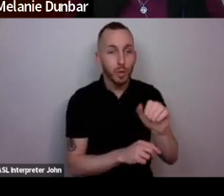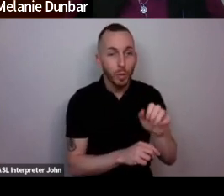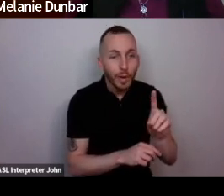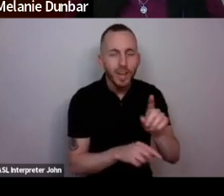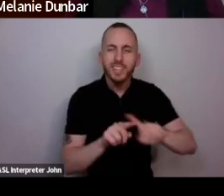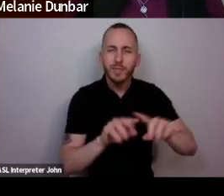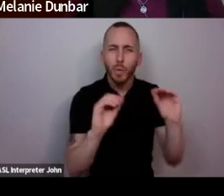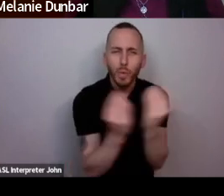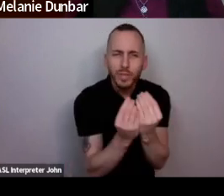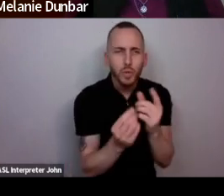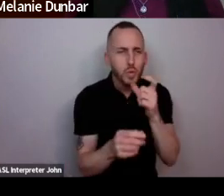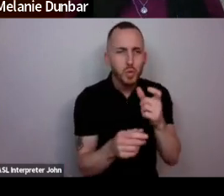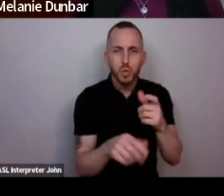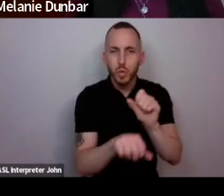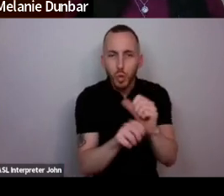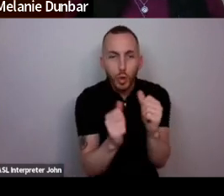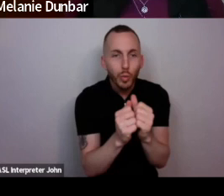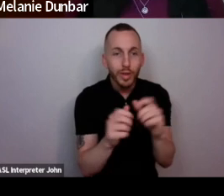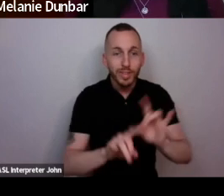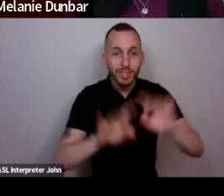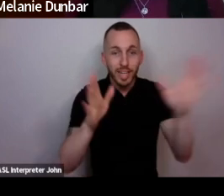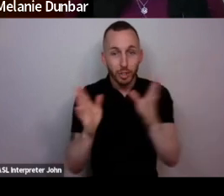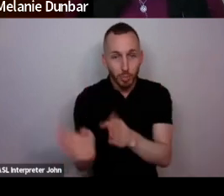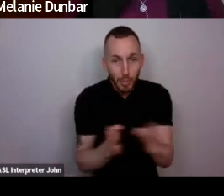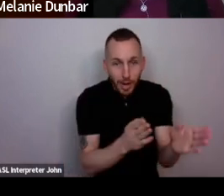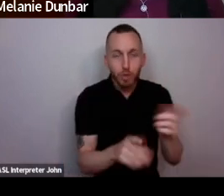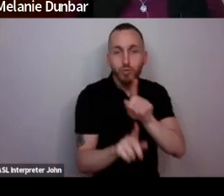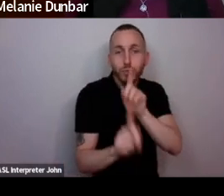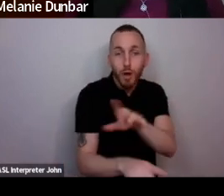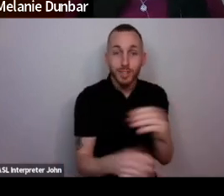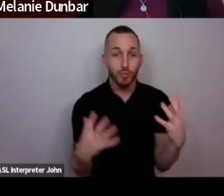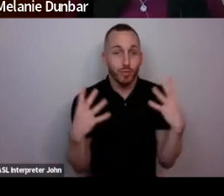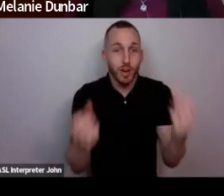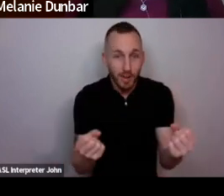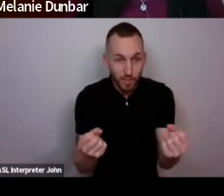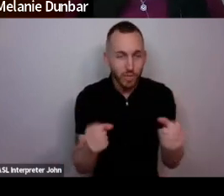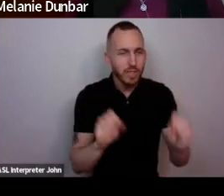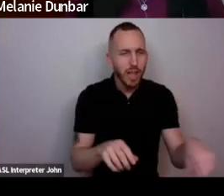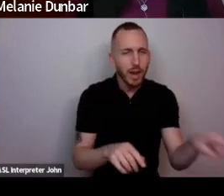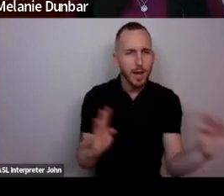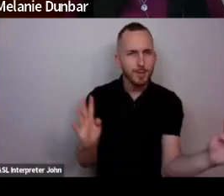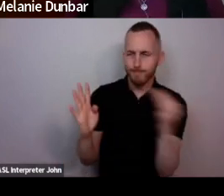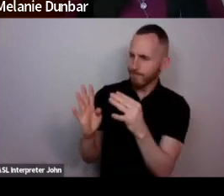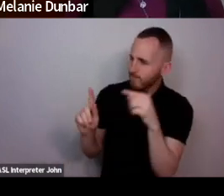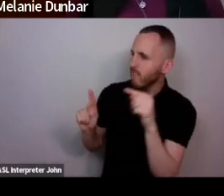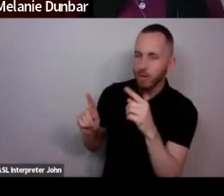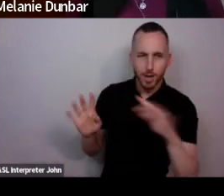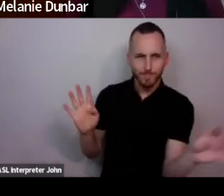working in disaster preparedness, response, and recovery, as well as the general public.